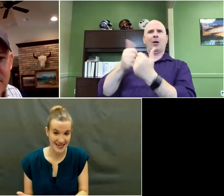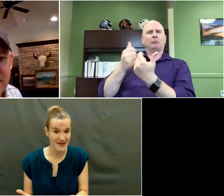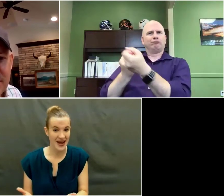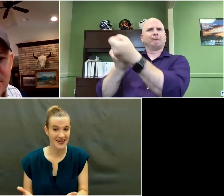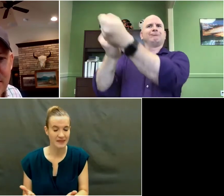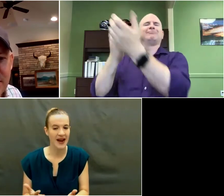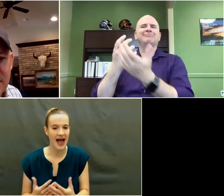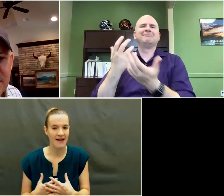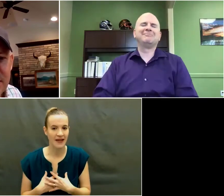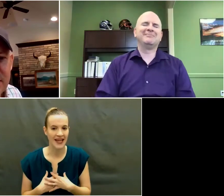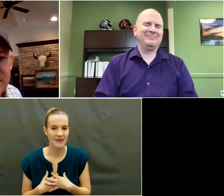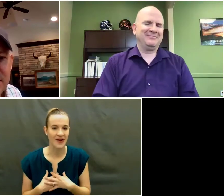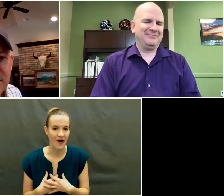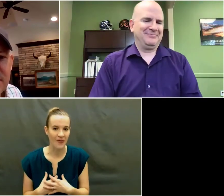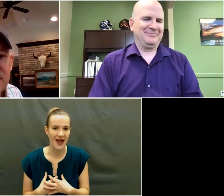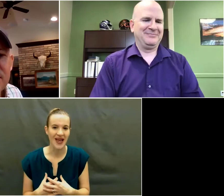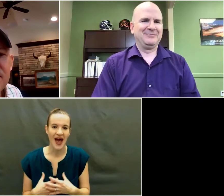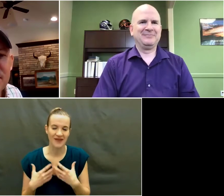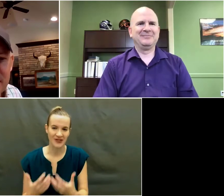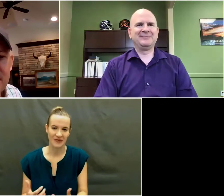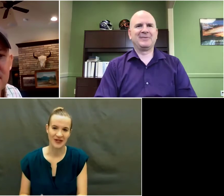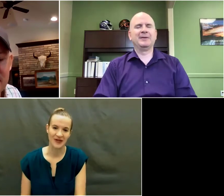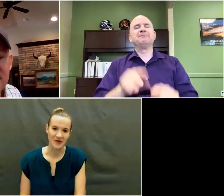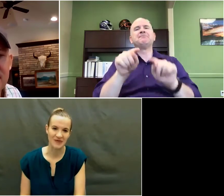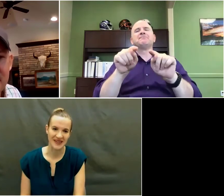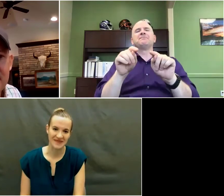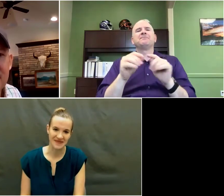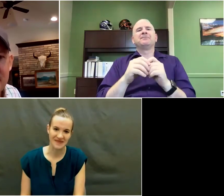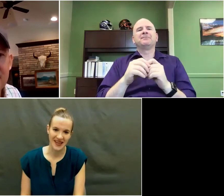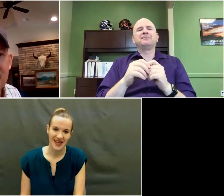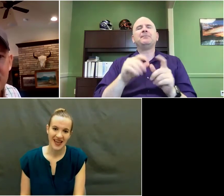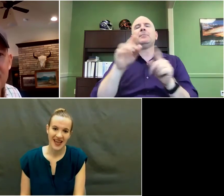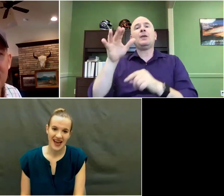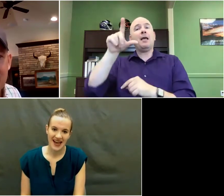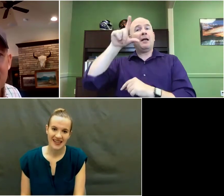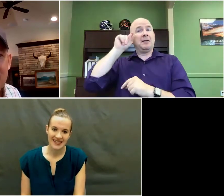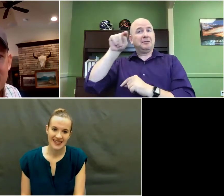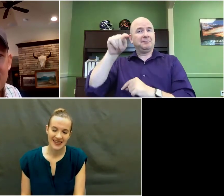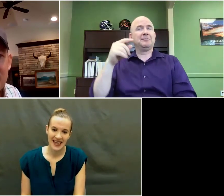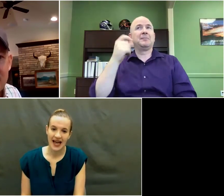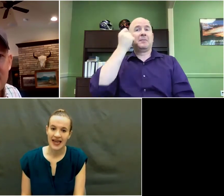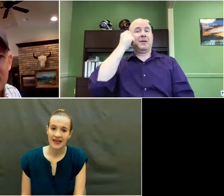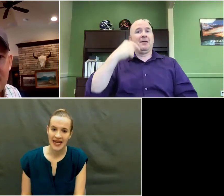impact, but I felt like it was our way of contributing to the movement. And at Gallaudet